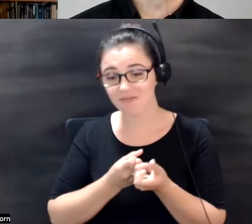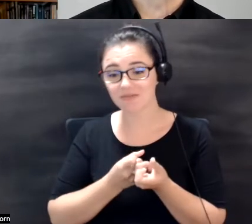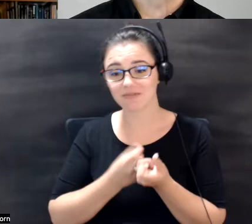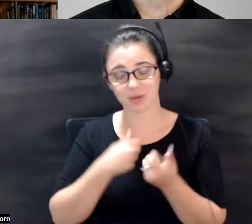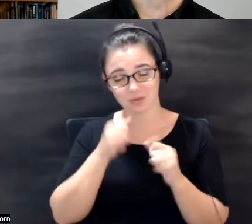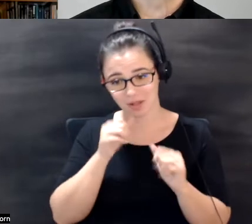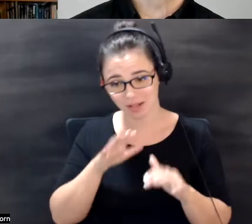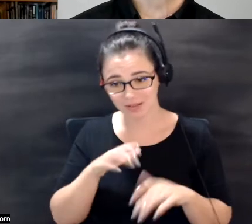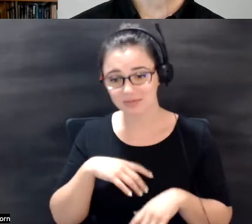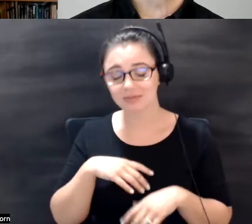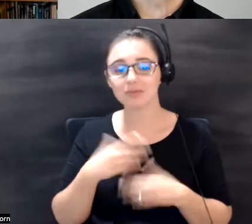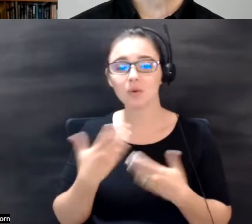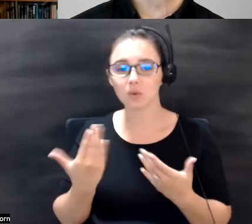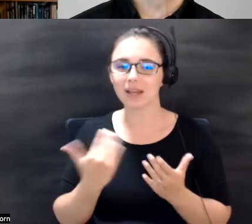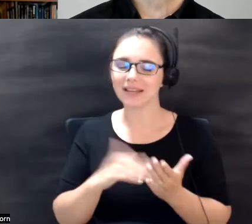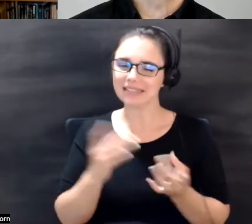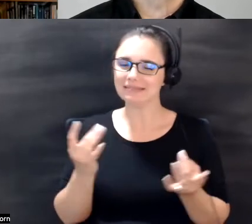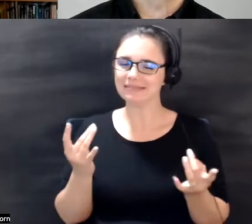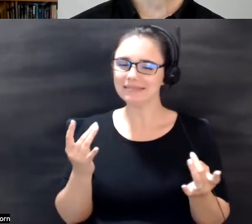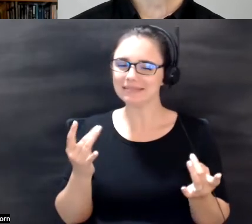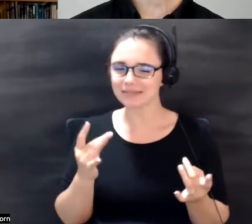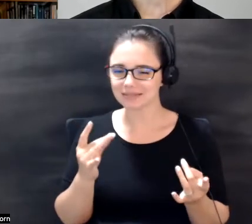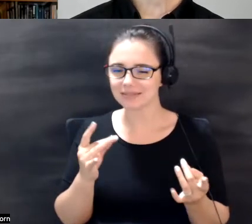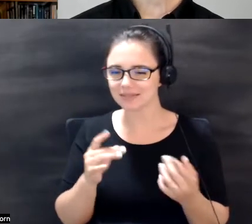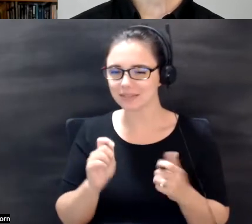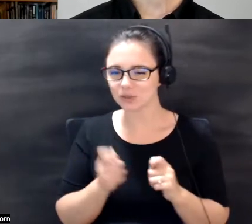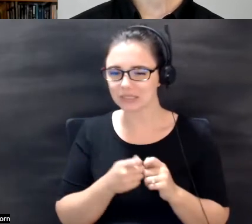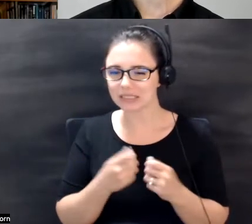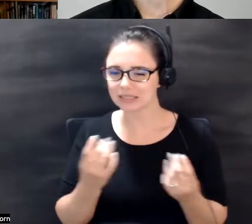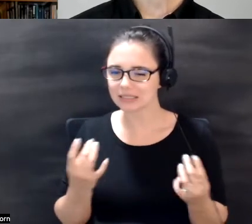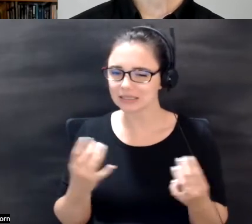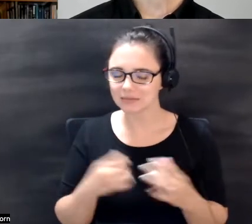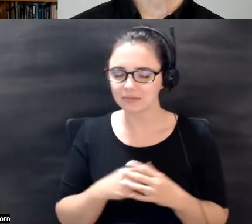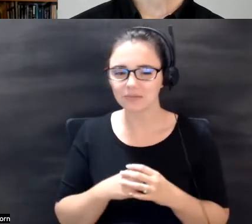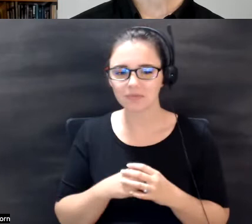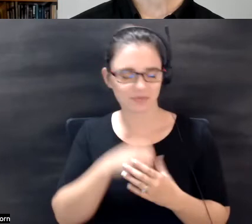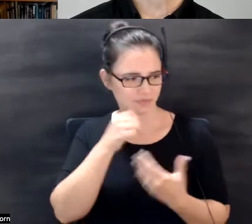But you know, tricky, it's tricky, um, it's not an easy situation.